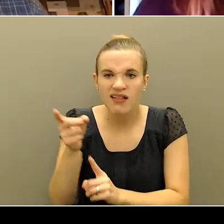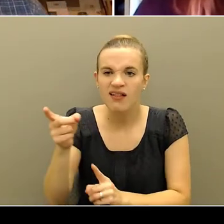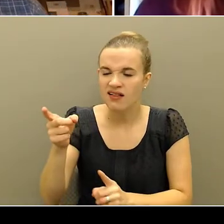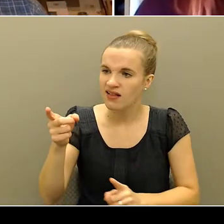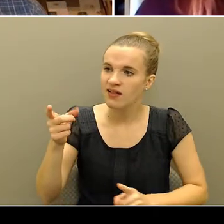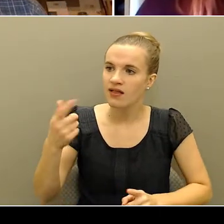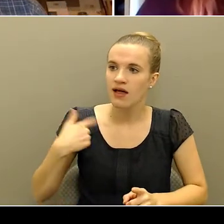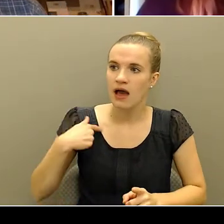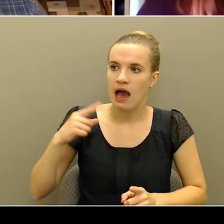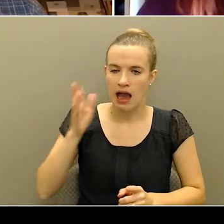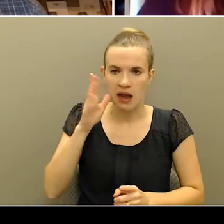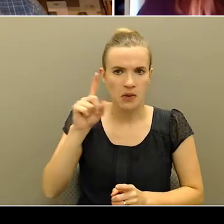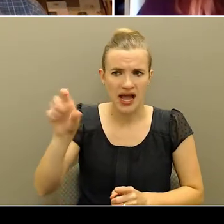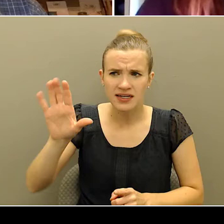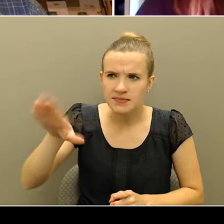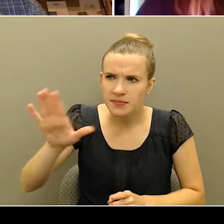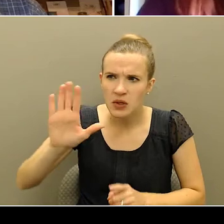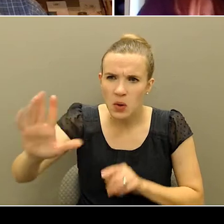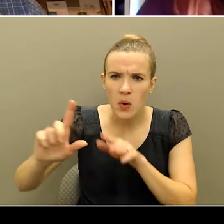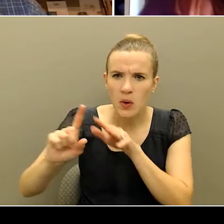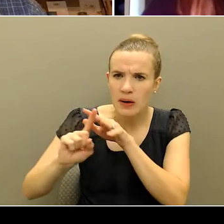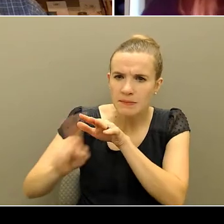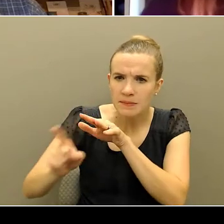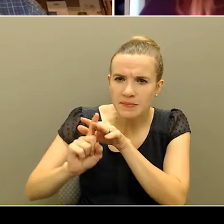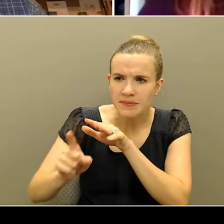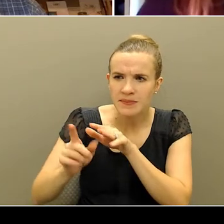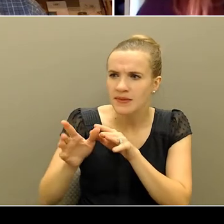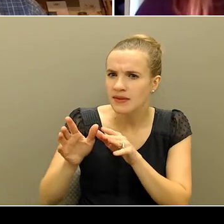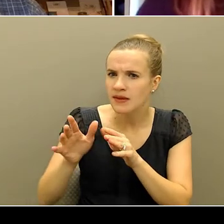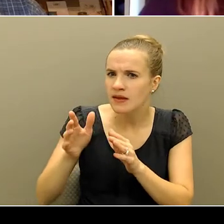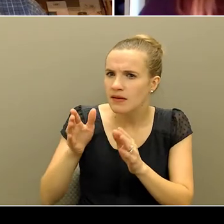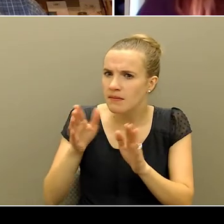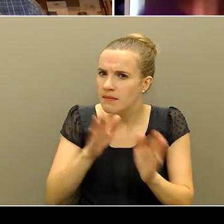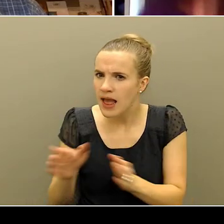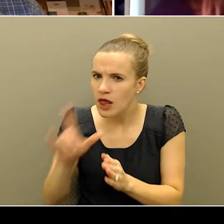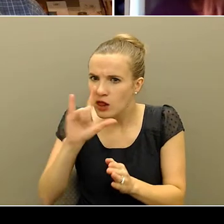that already have it in place. But some hotels kind of just have a wishy washy